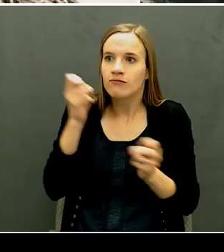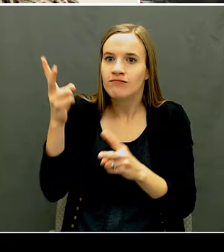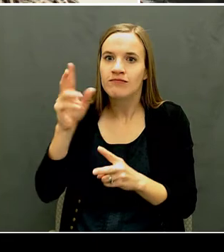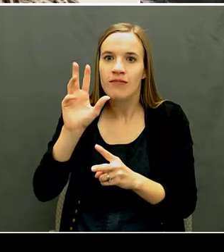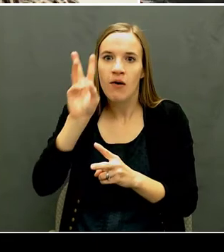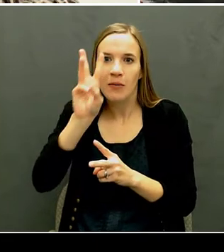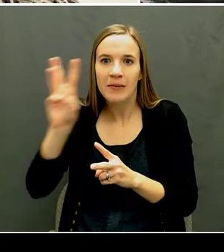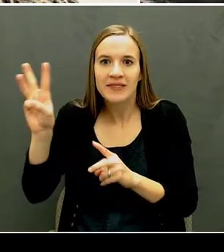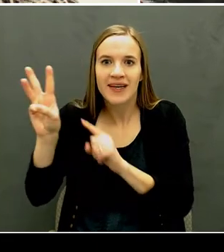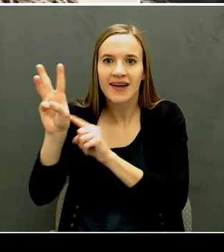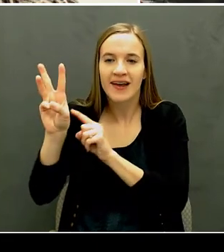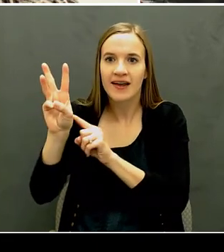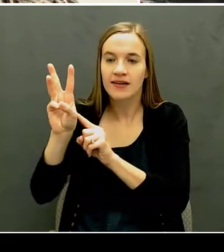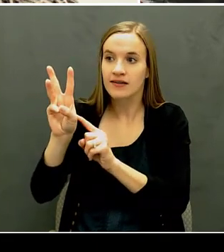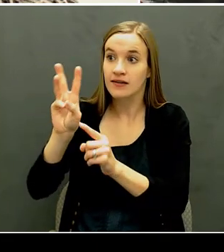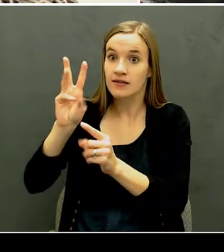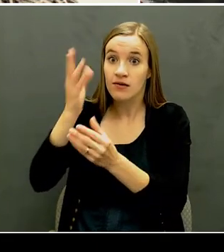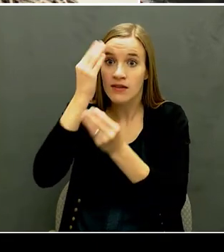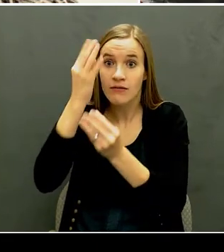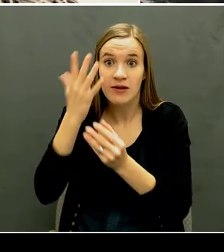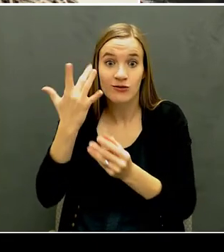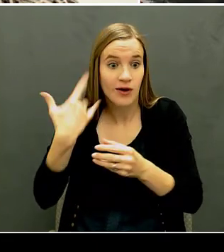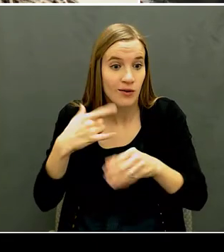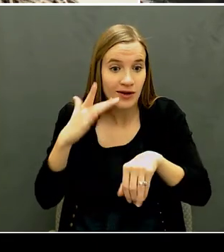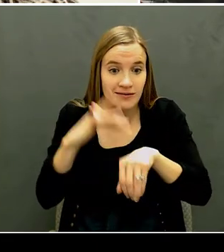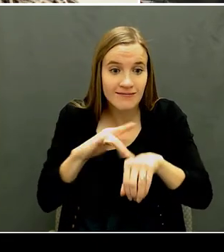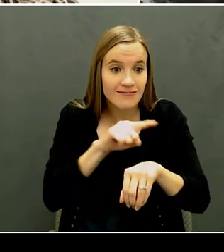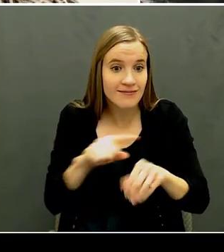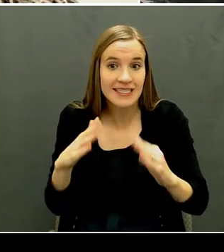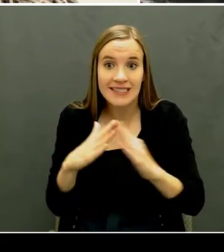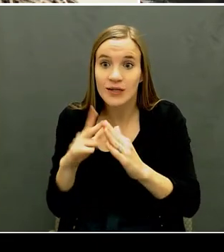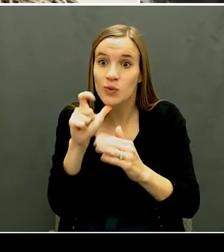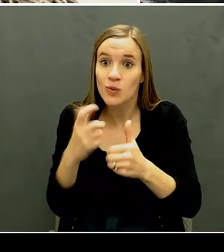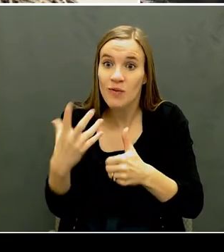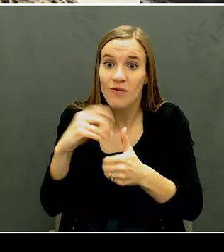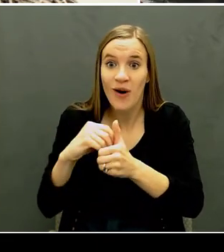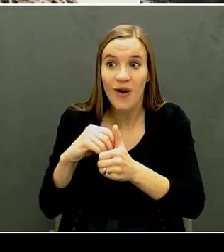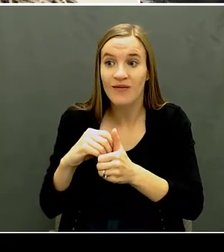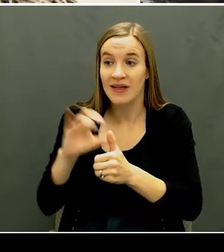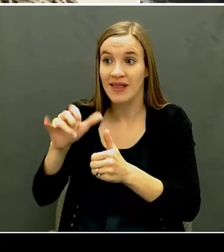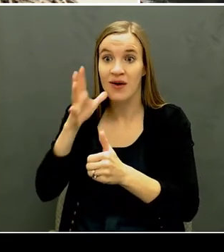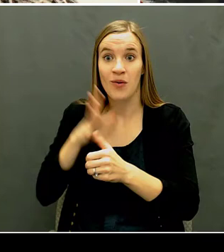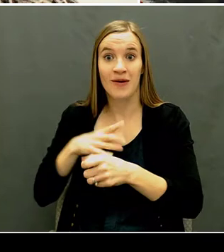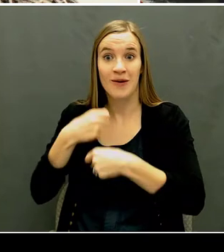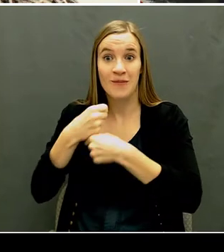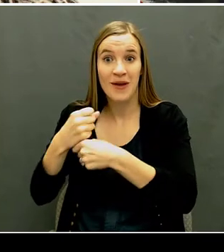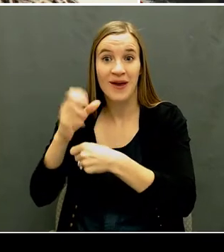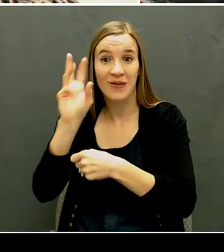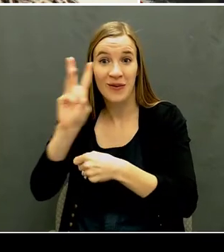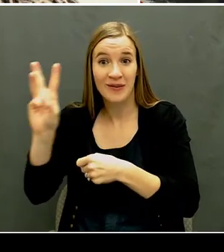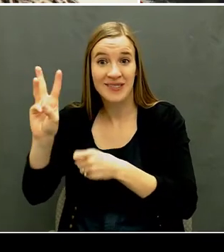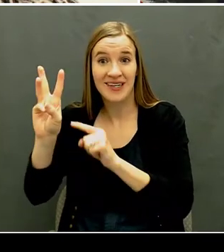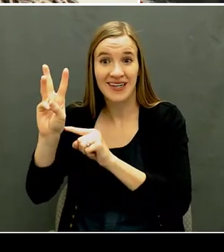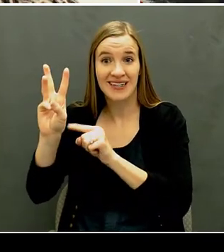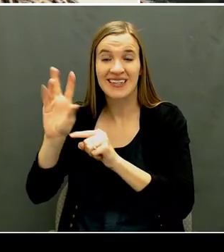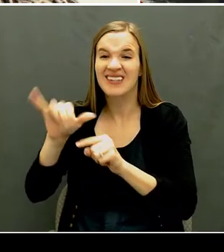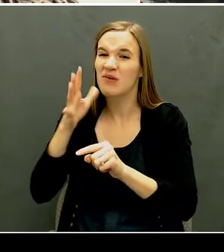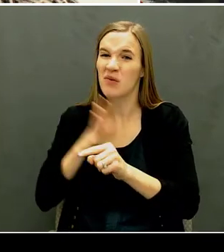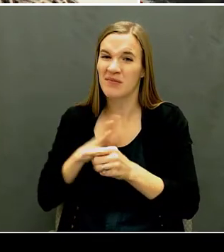who we did it with and all that kind of stuff. The woman who was behind it, passed away and I called